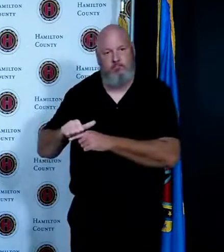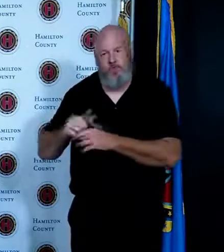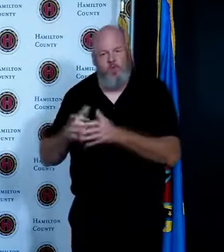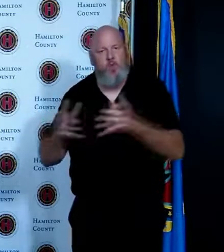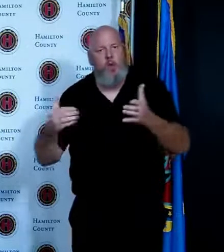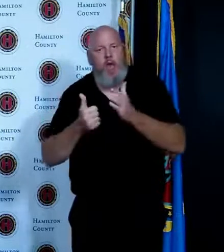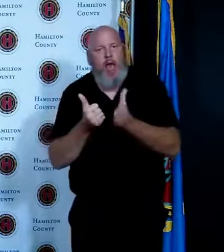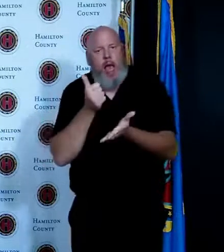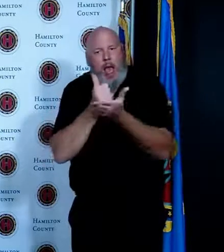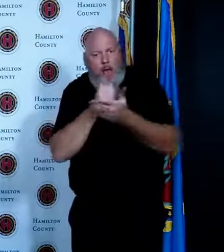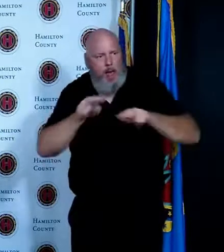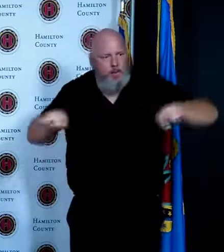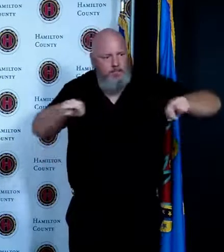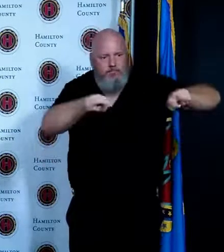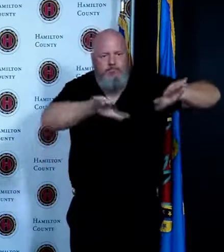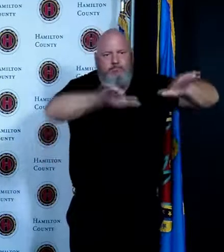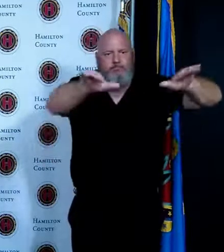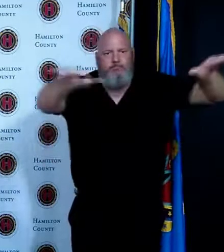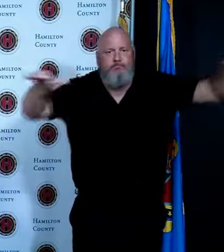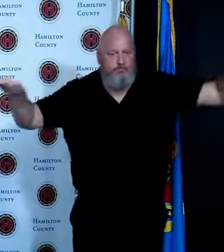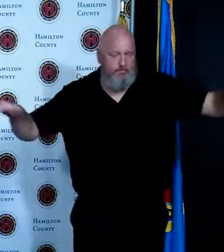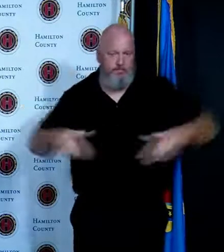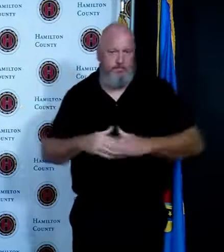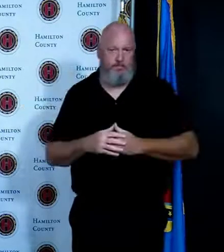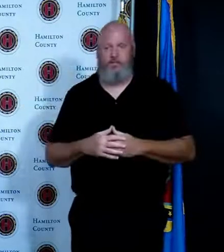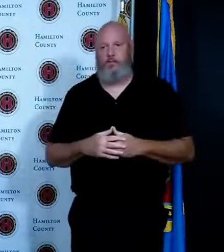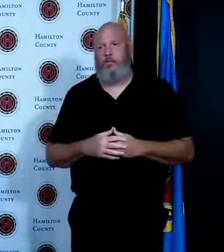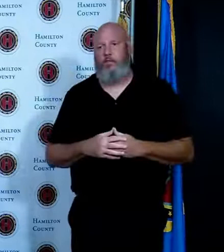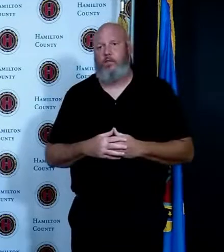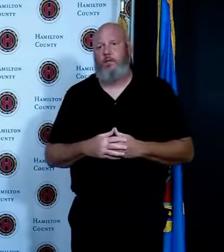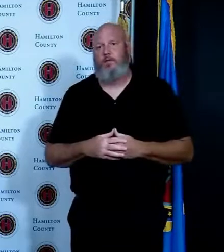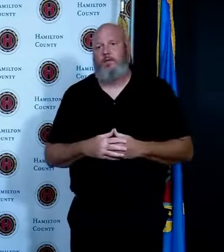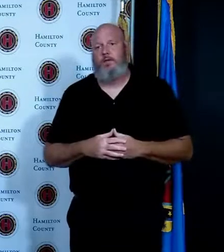press conference we are doing some pop-up testing with the Ohio National